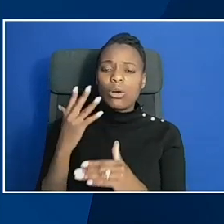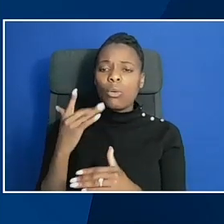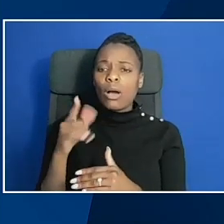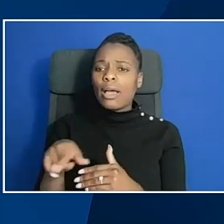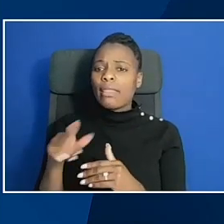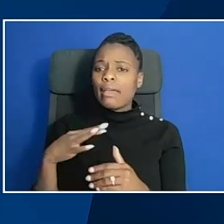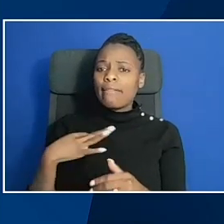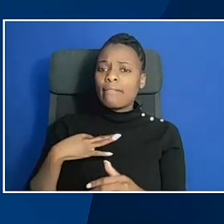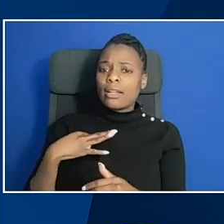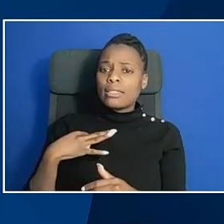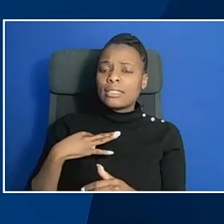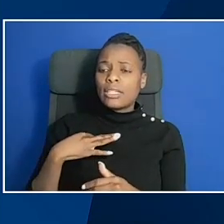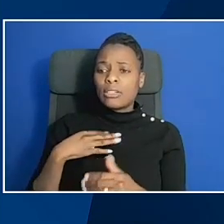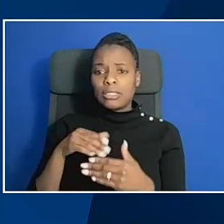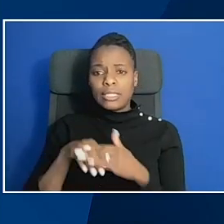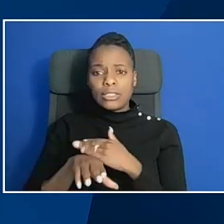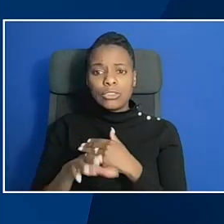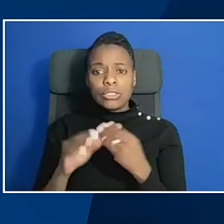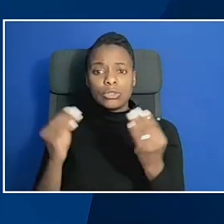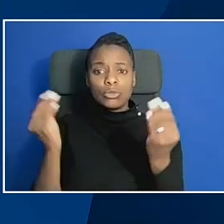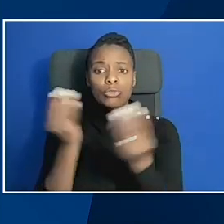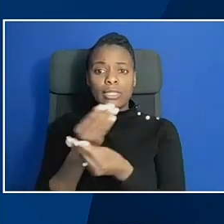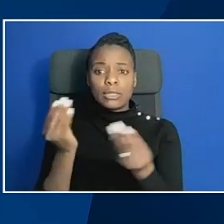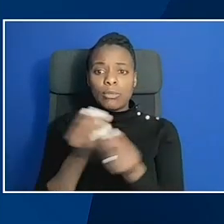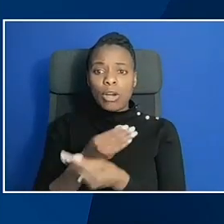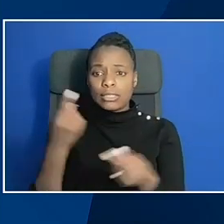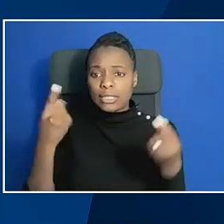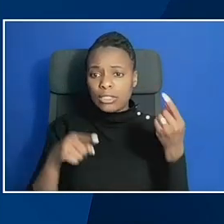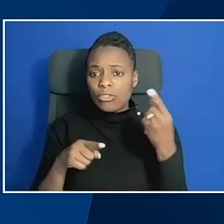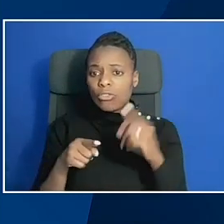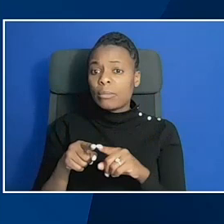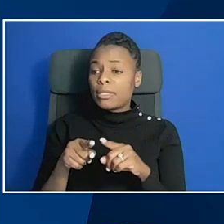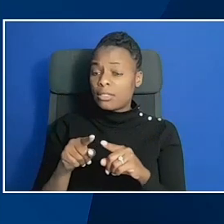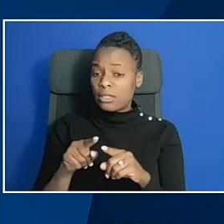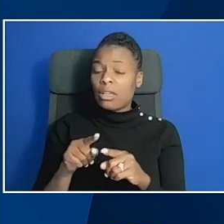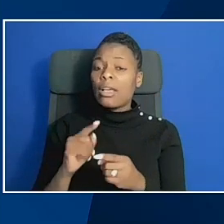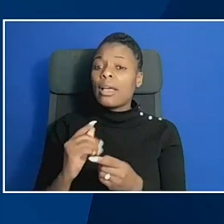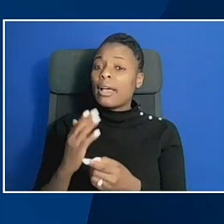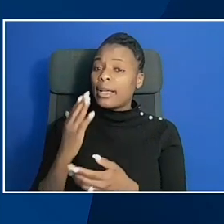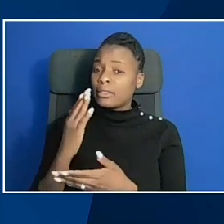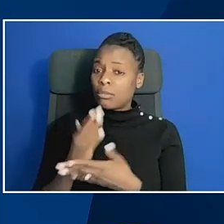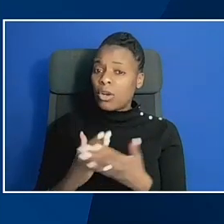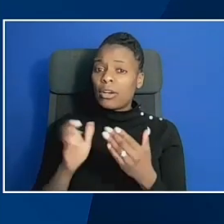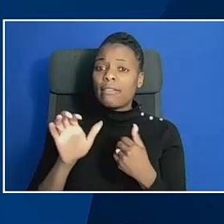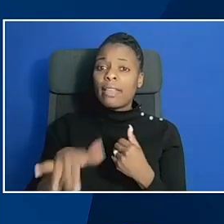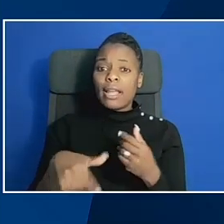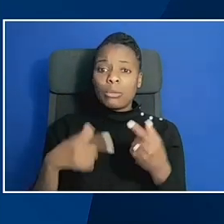these reciprocity agreements. And as a part of that, it was agreed upon what items would be included.